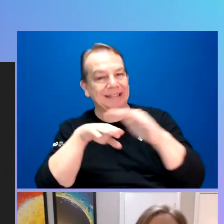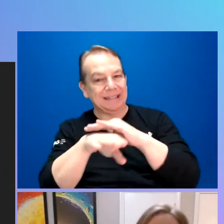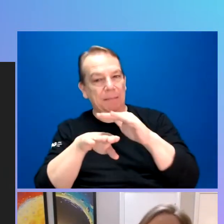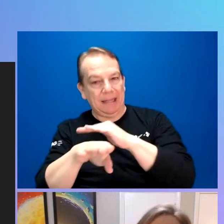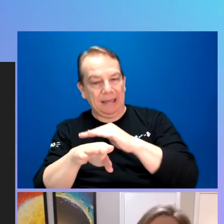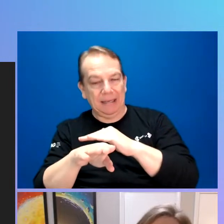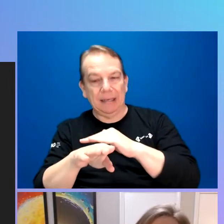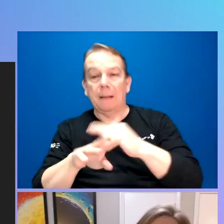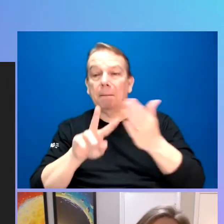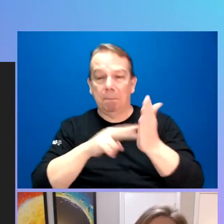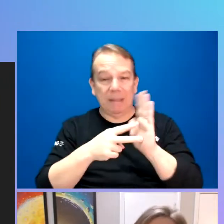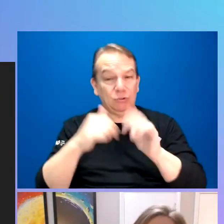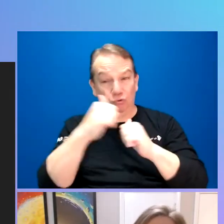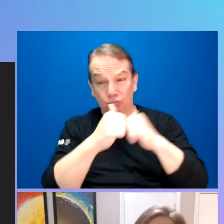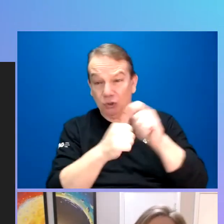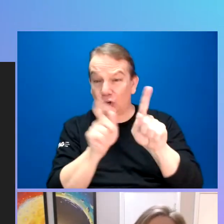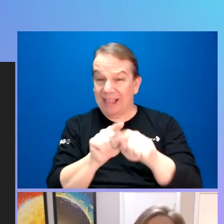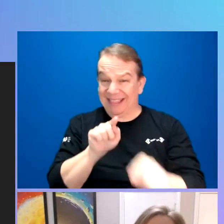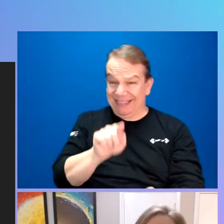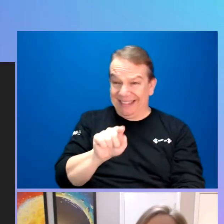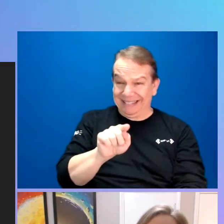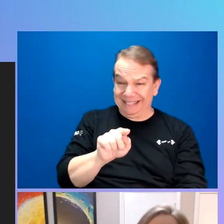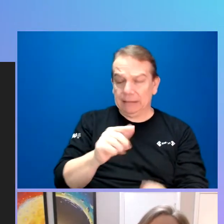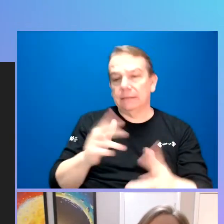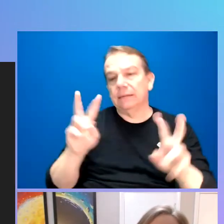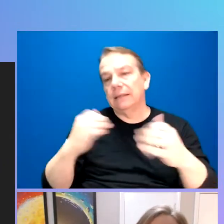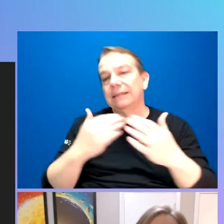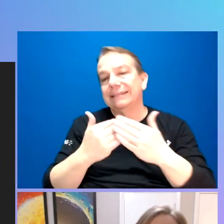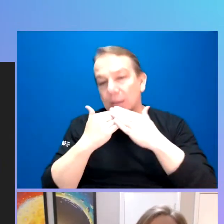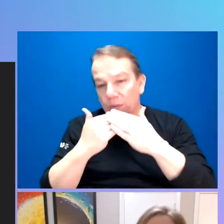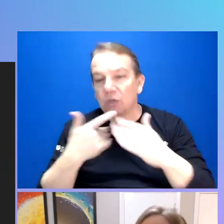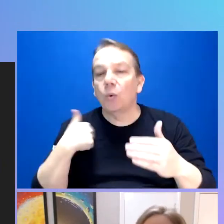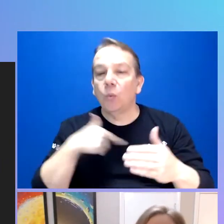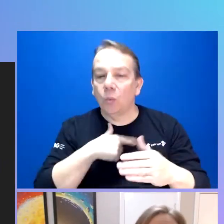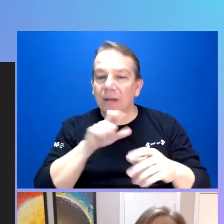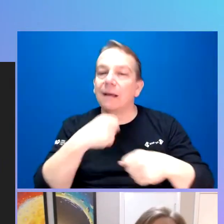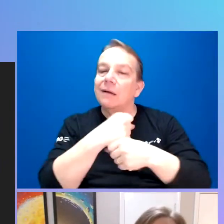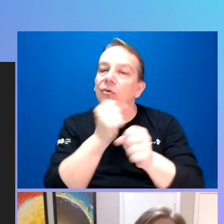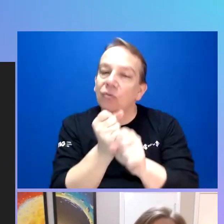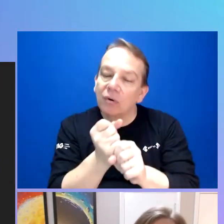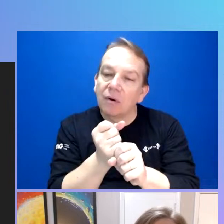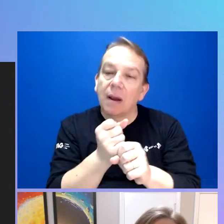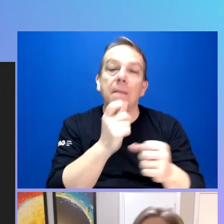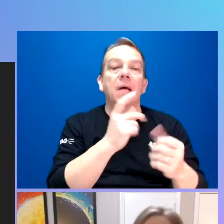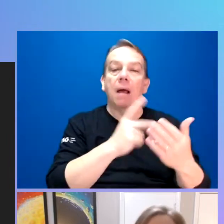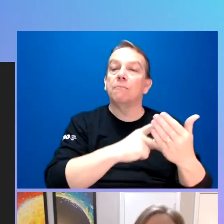like this nested sandwich are one way that we can create a